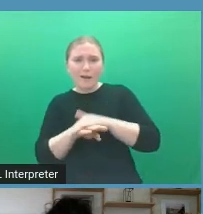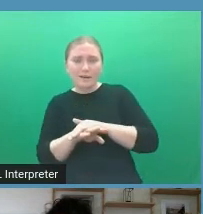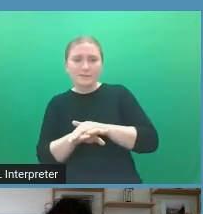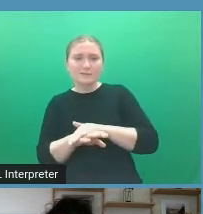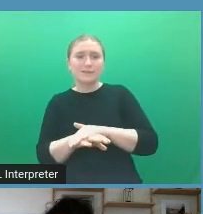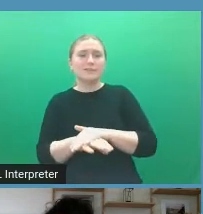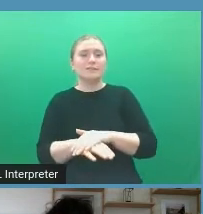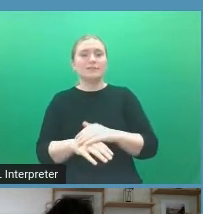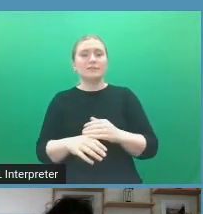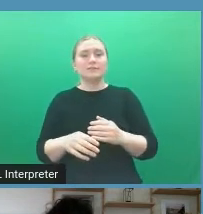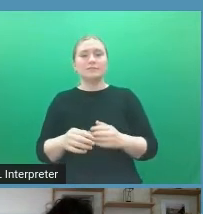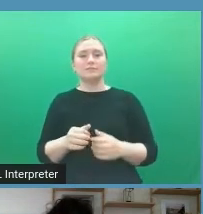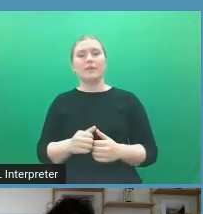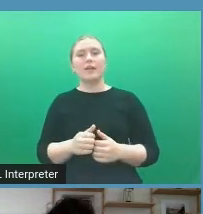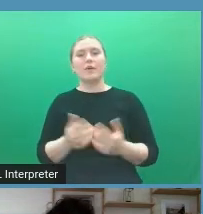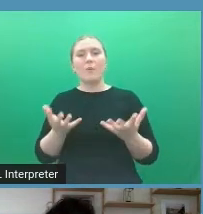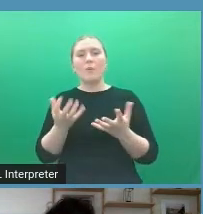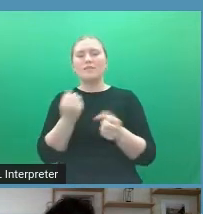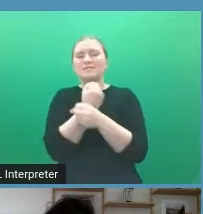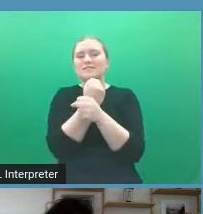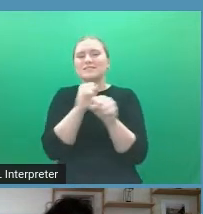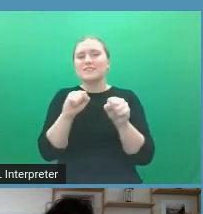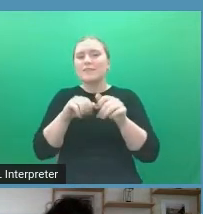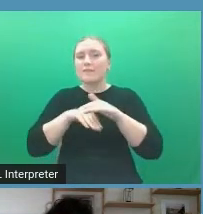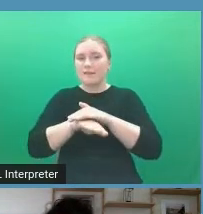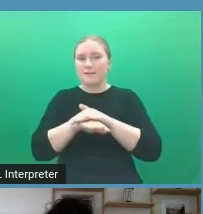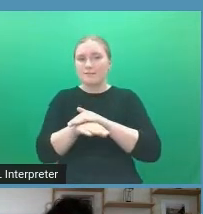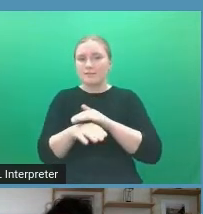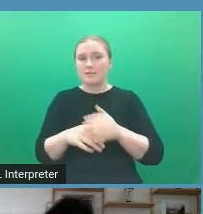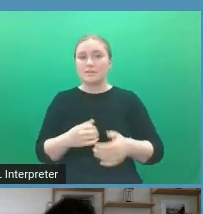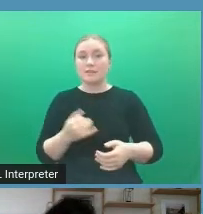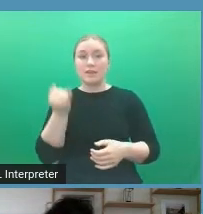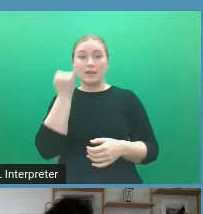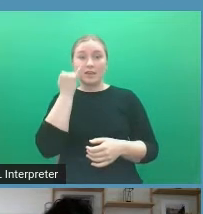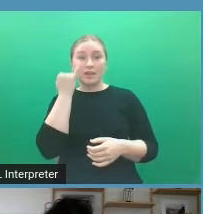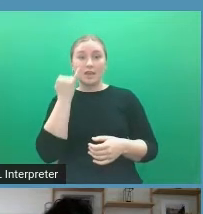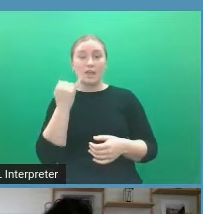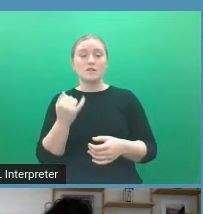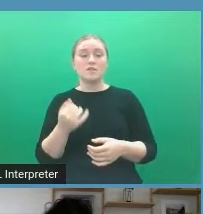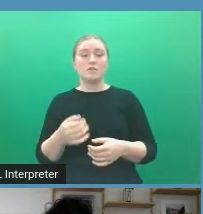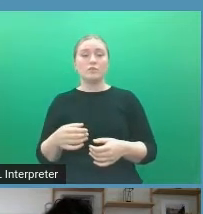and what is really safe. And if we're really deliberate again around these and understanding